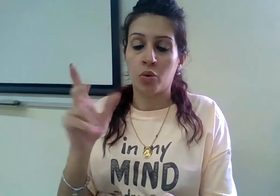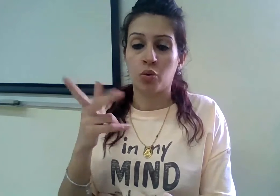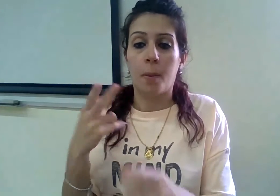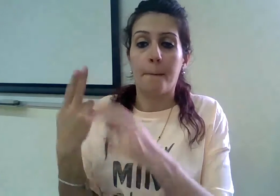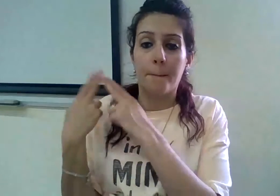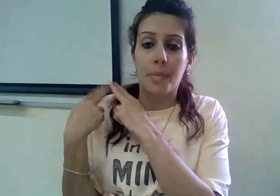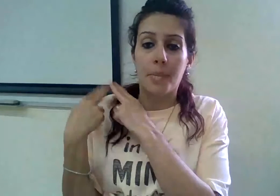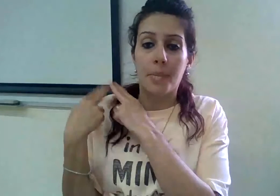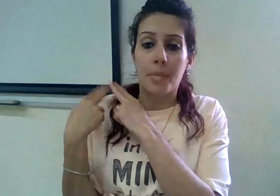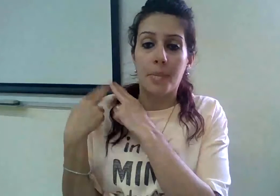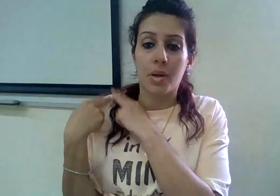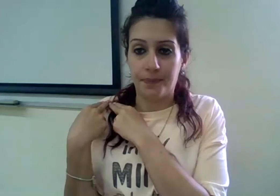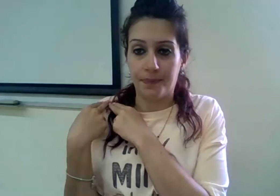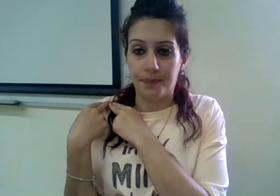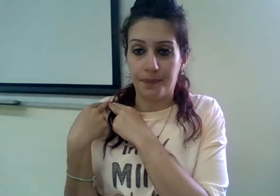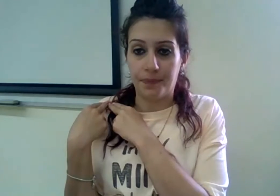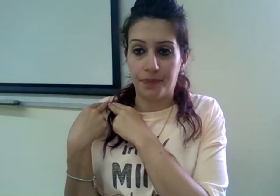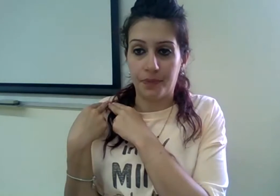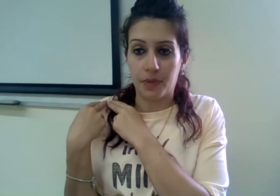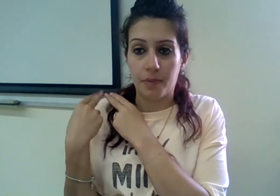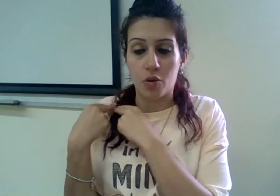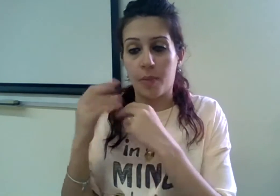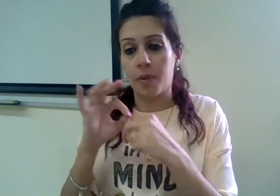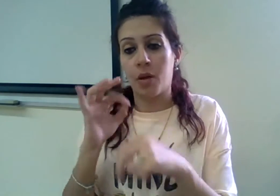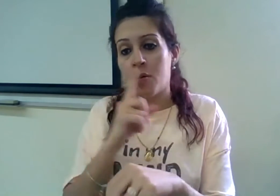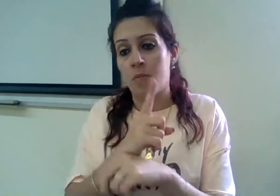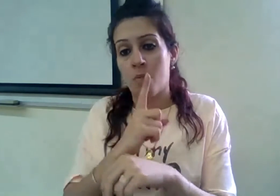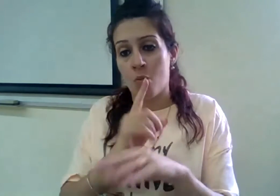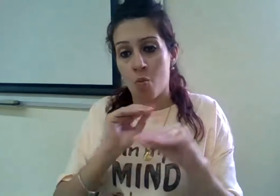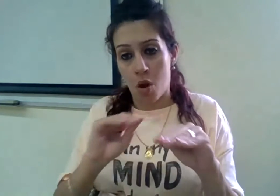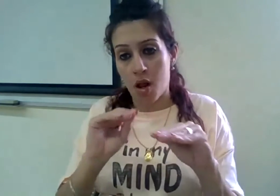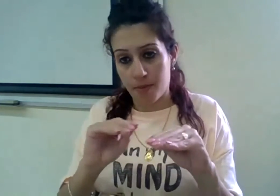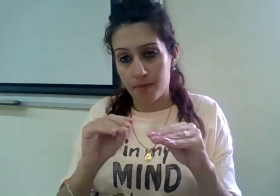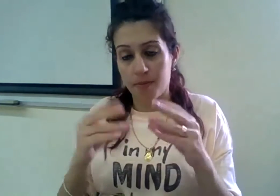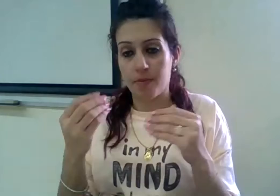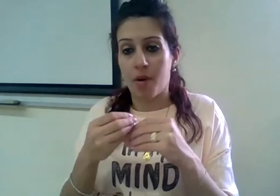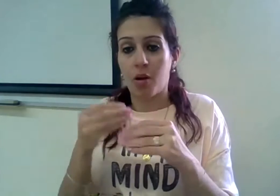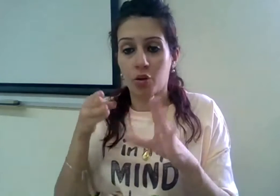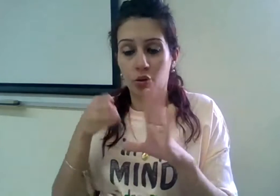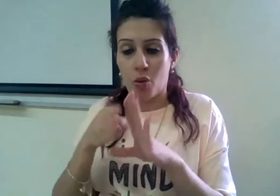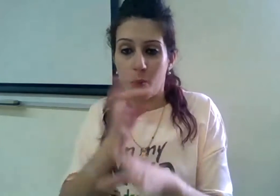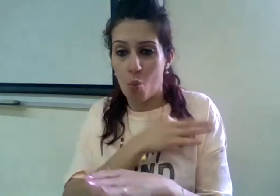could jump in after Ya-Ling's presentation to answer this question.